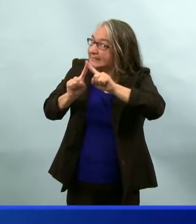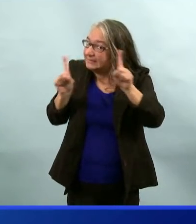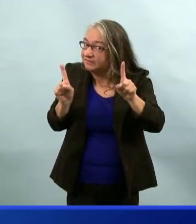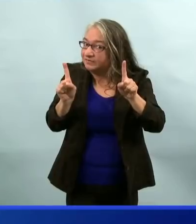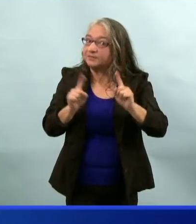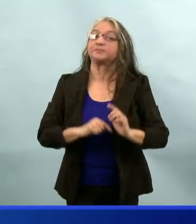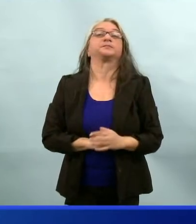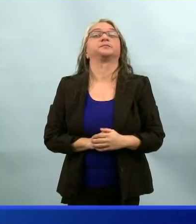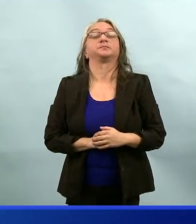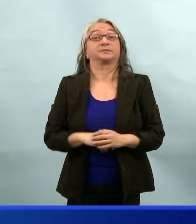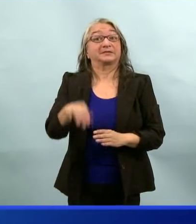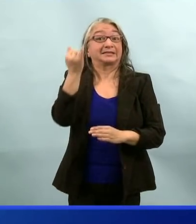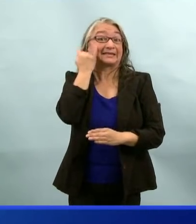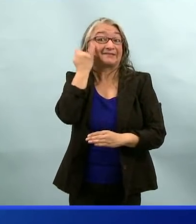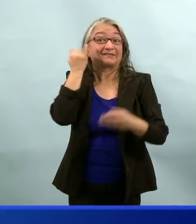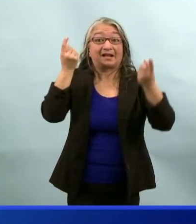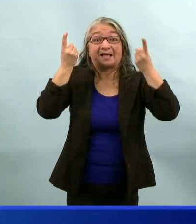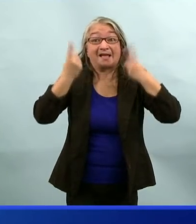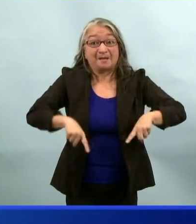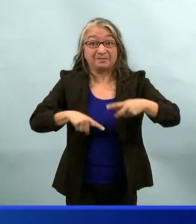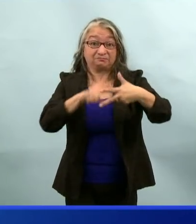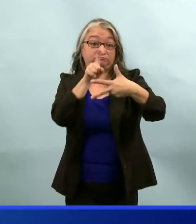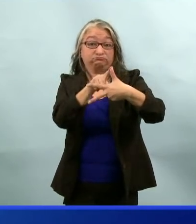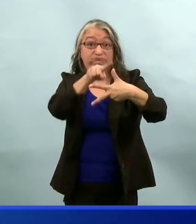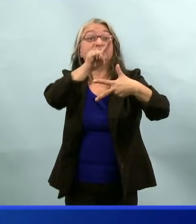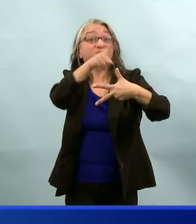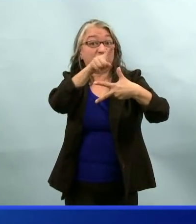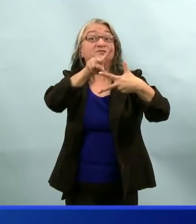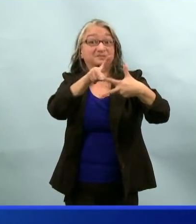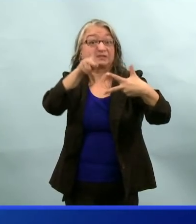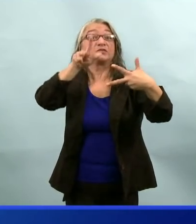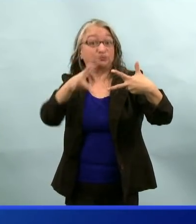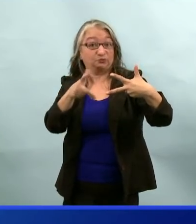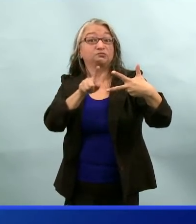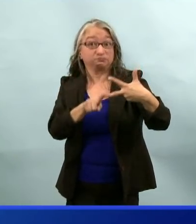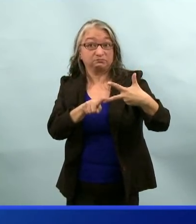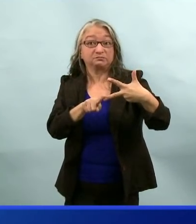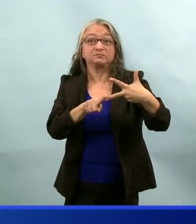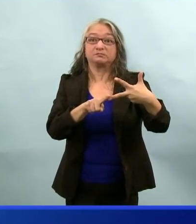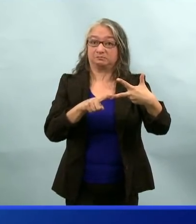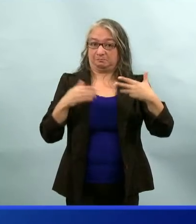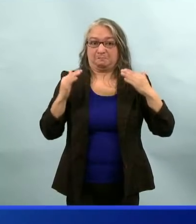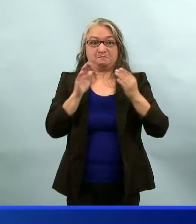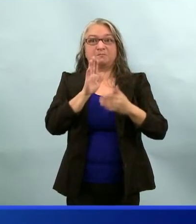many of them will be able to recognize and target omicron so while we're certainly worried that a